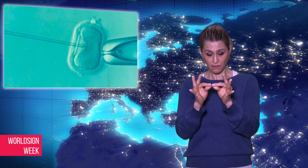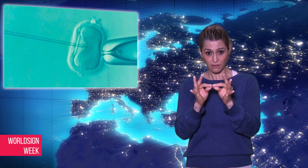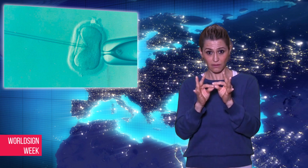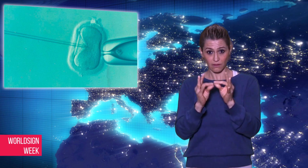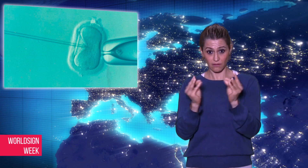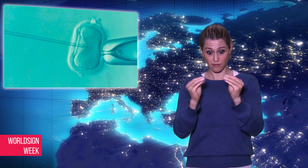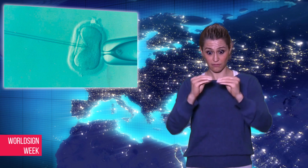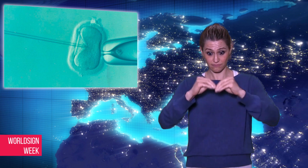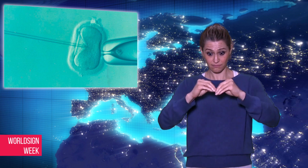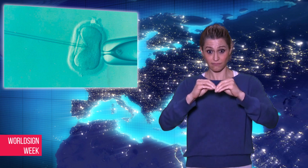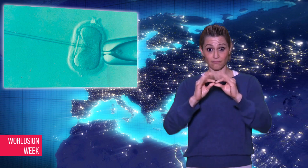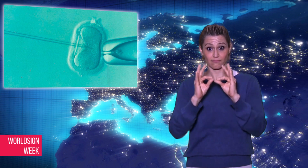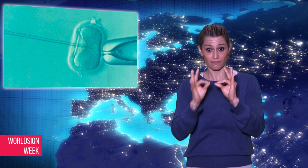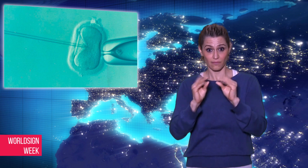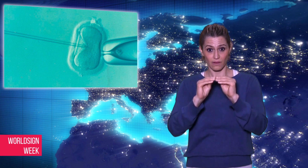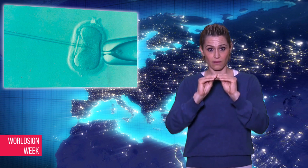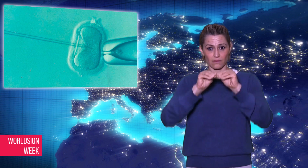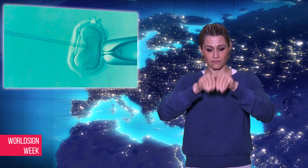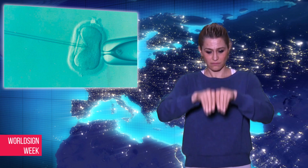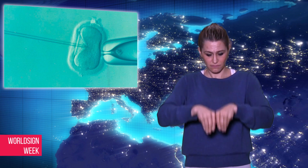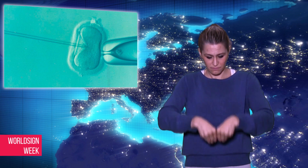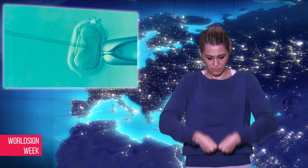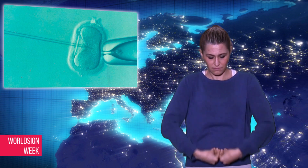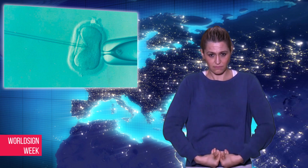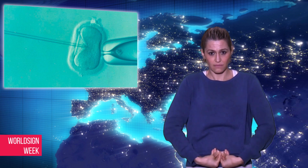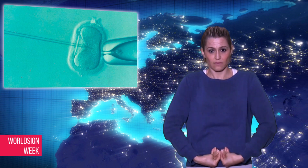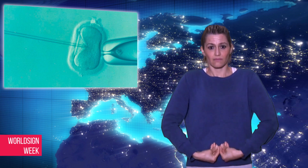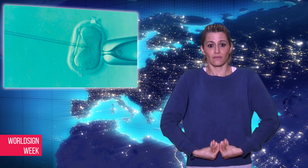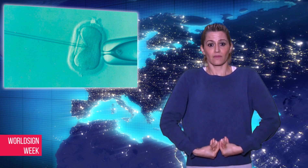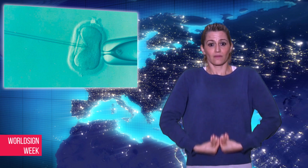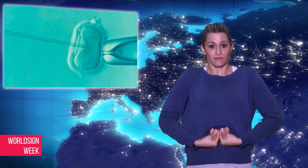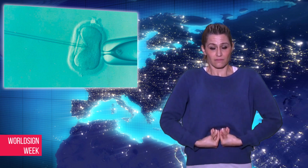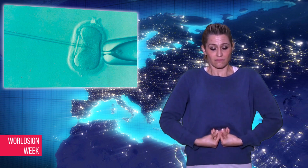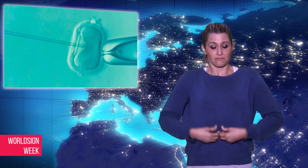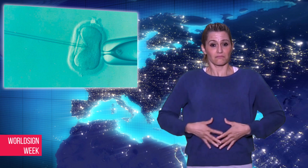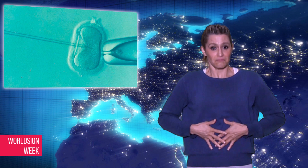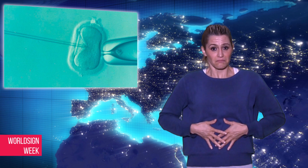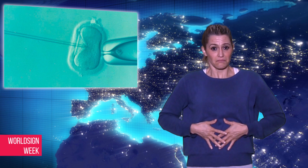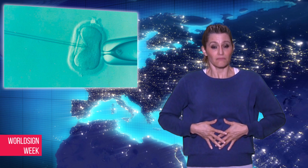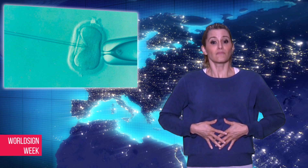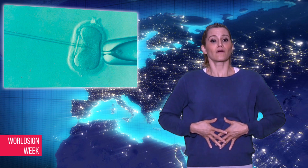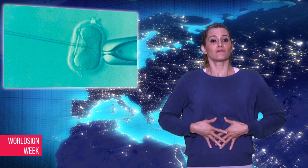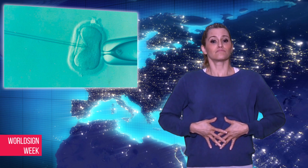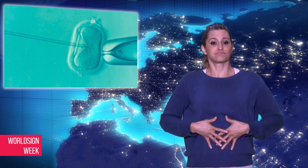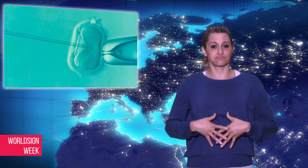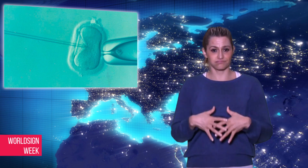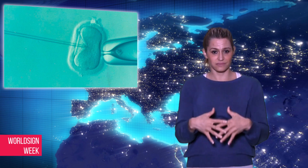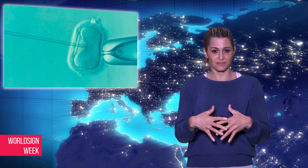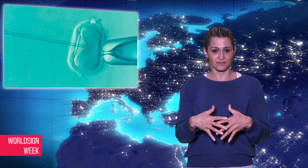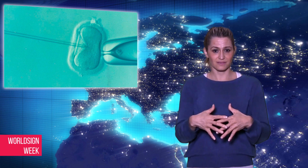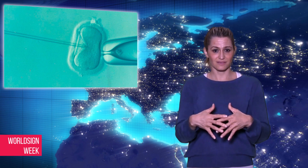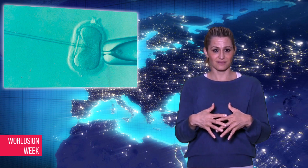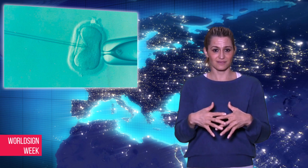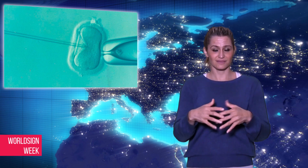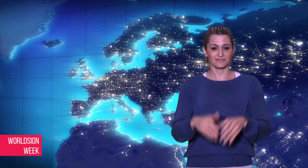before transferring to the uterus.